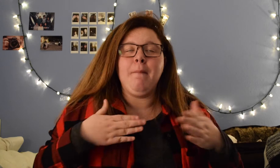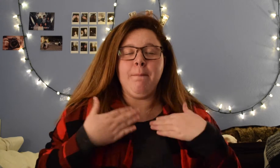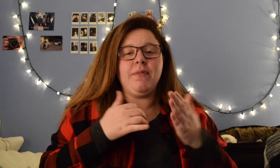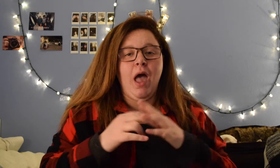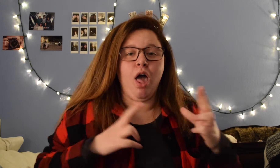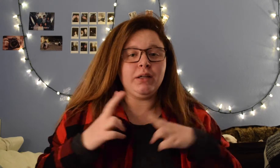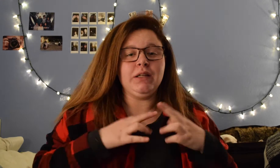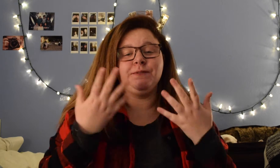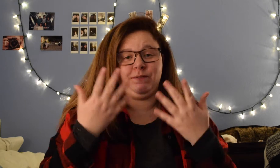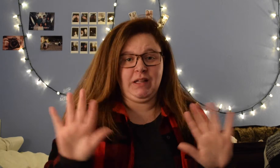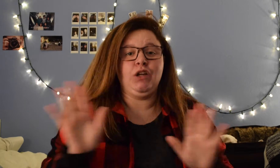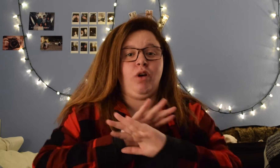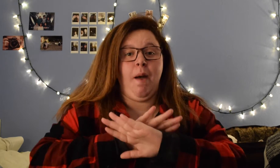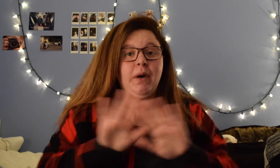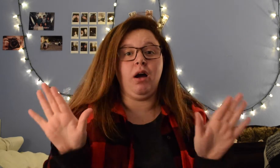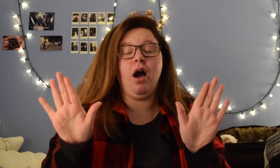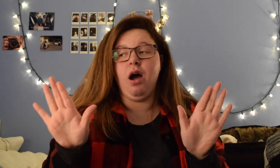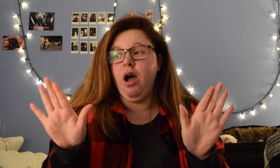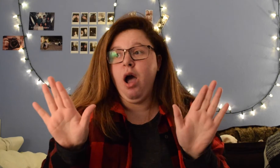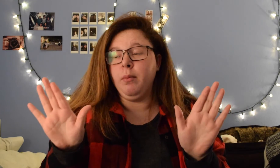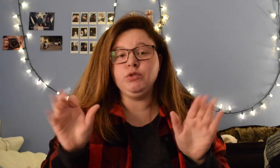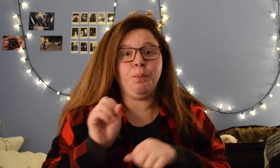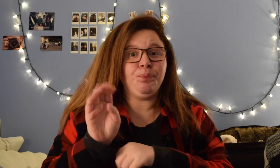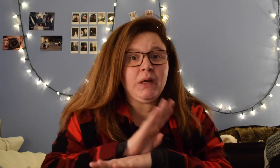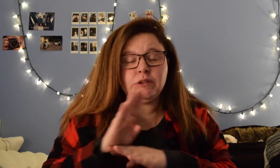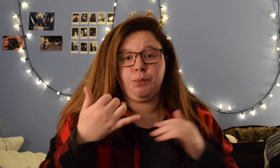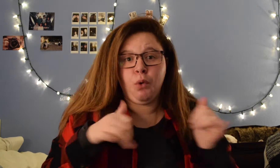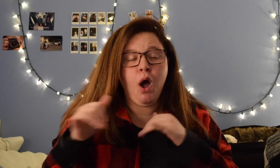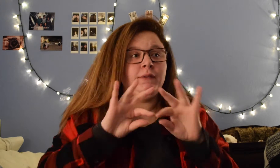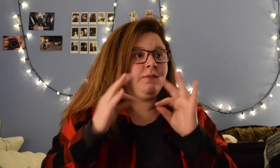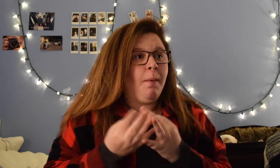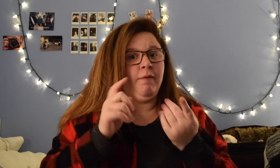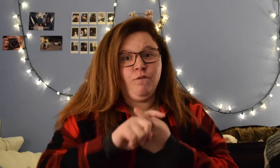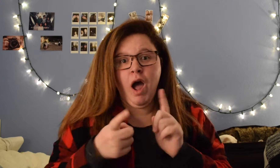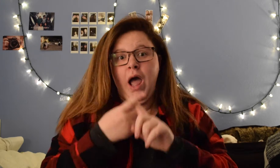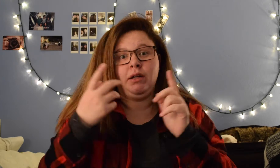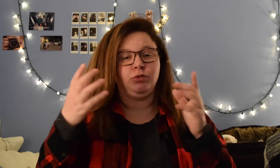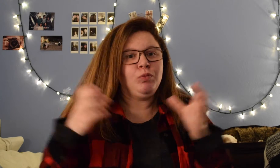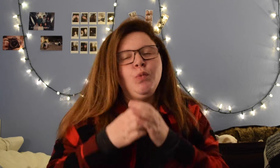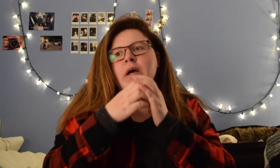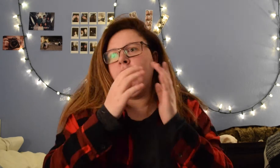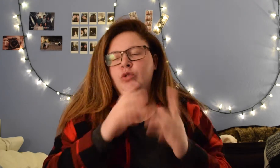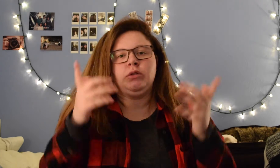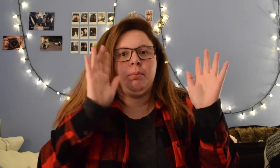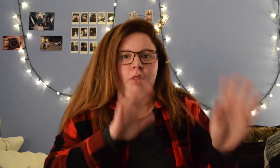I'm just so happy that the holidays is over I mean honestly I was so busy with parties, families, friends, reunions, etc!